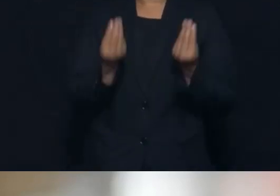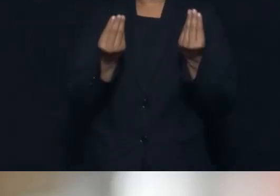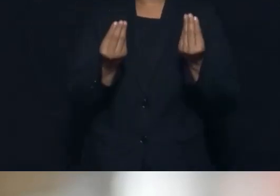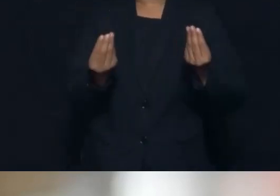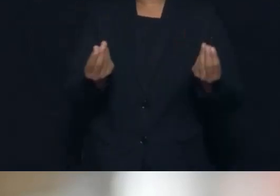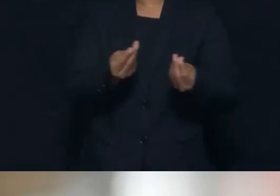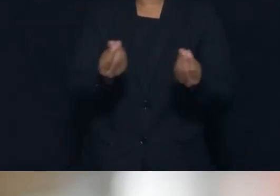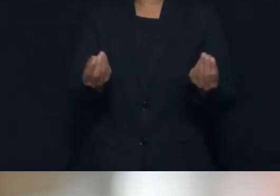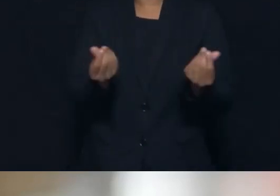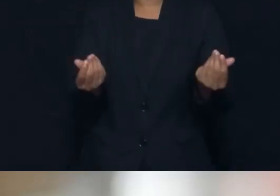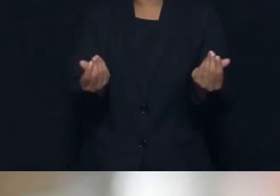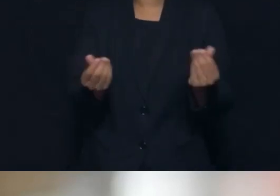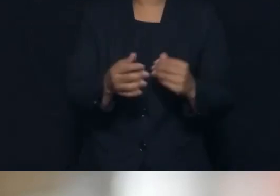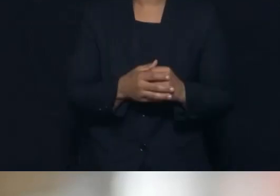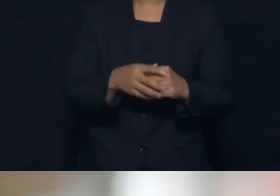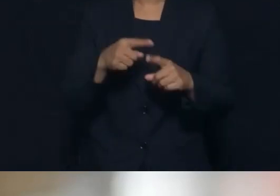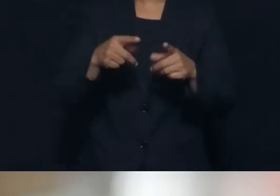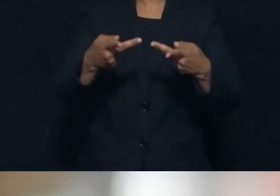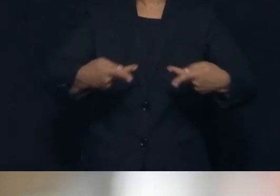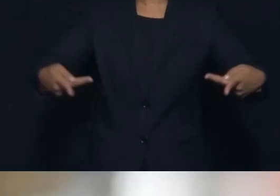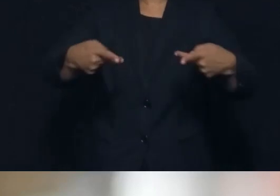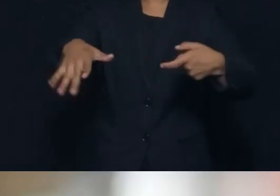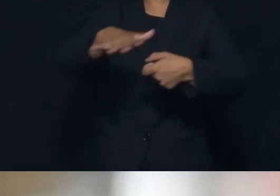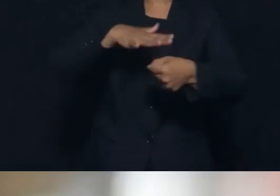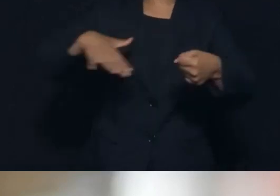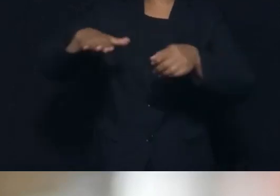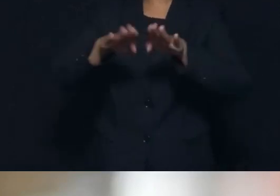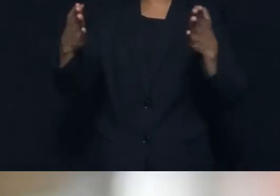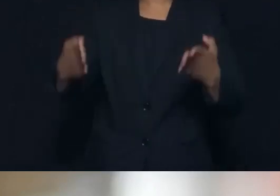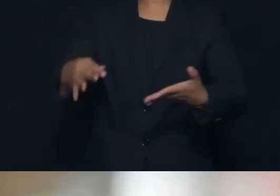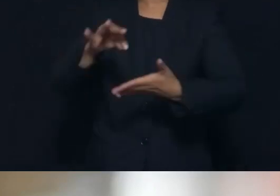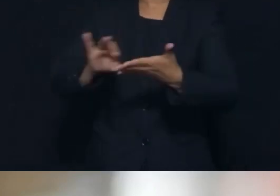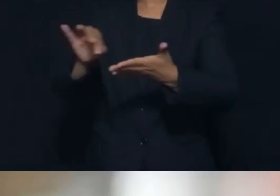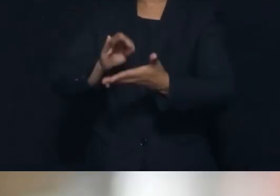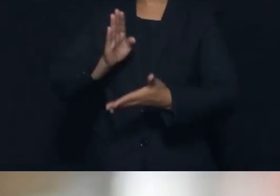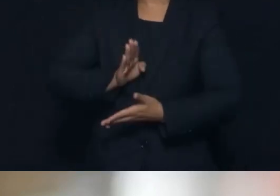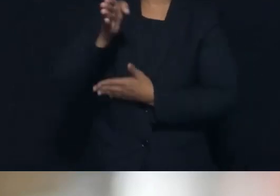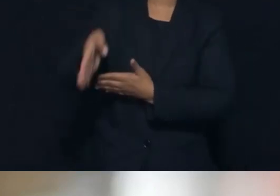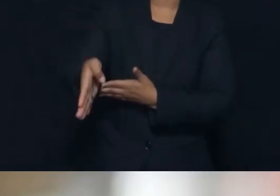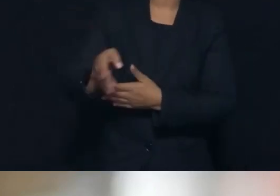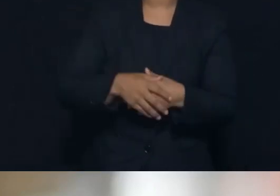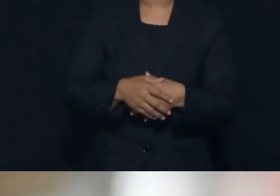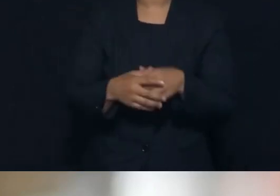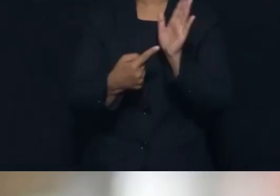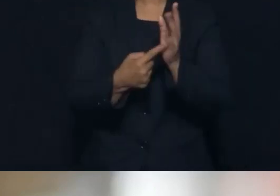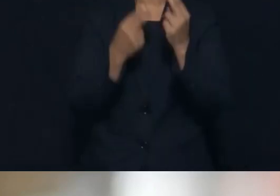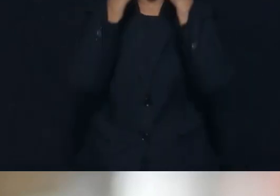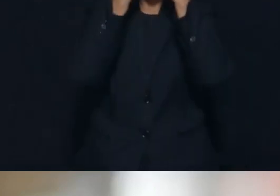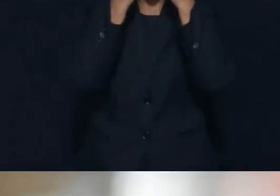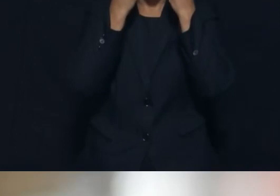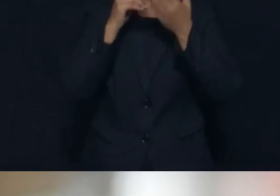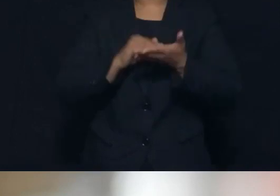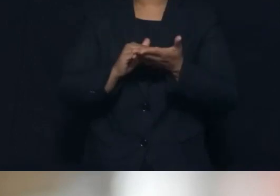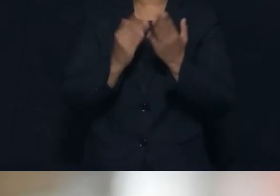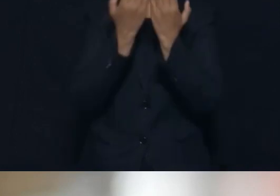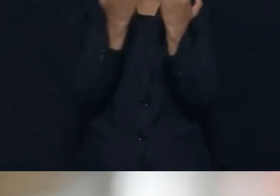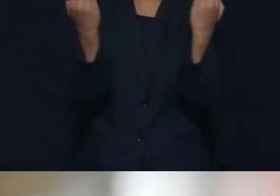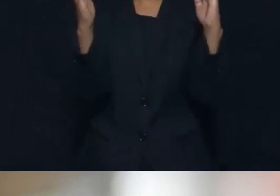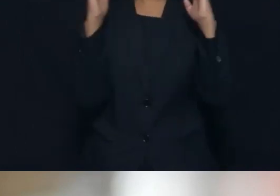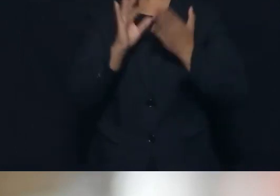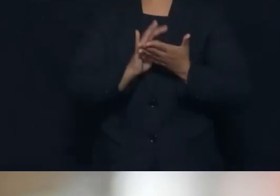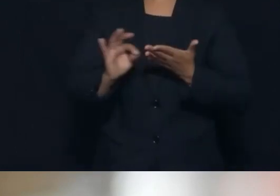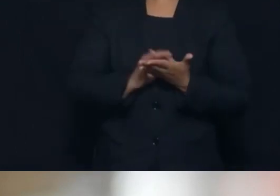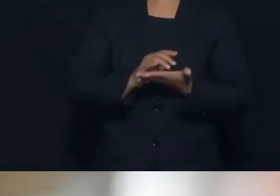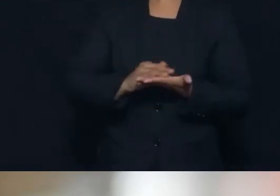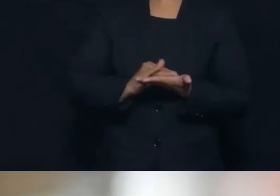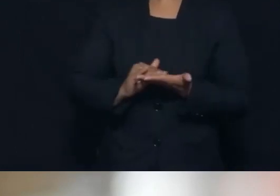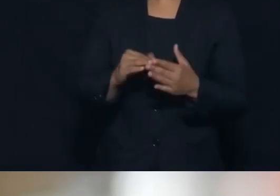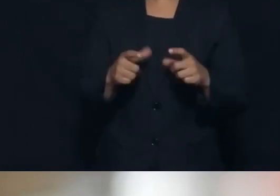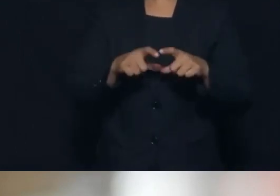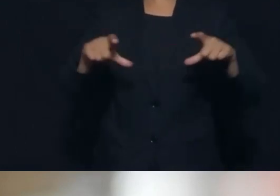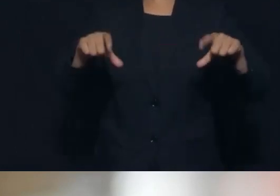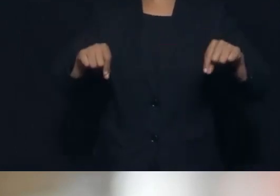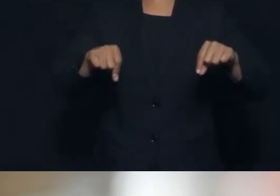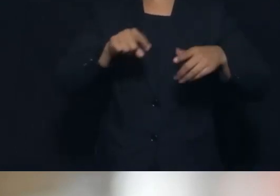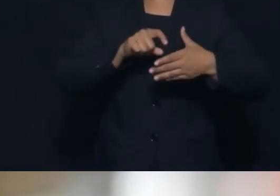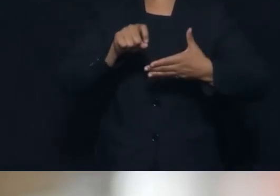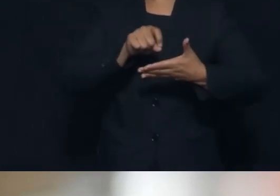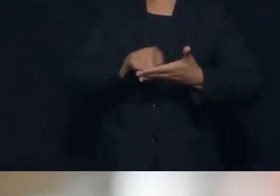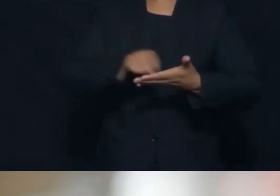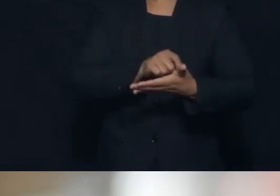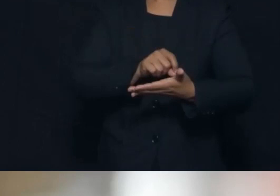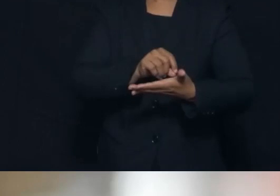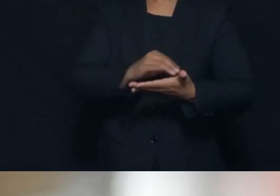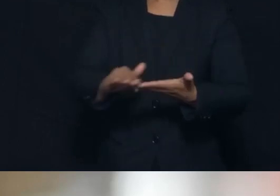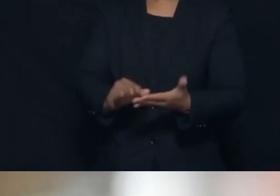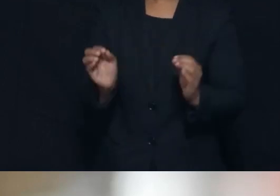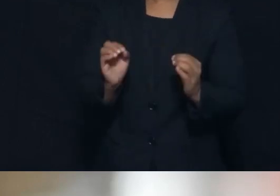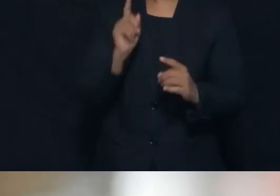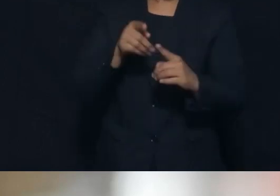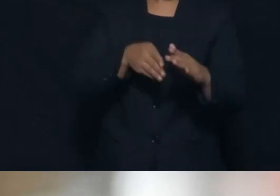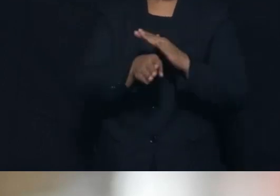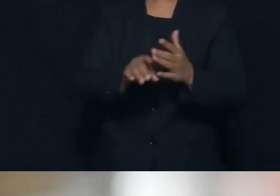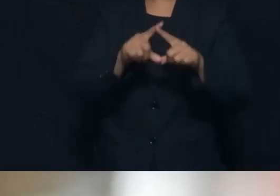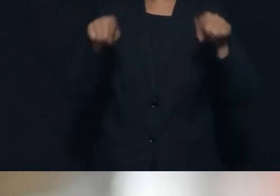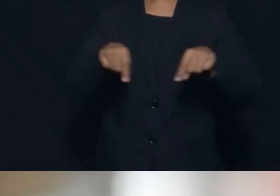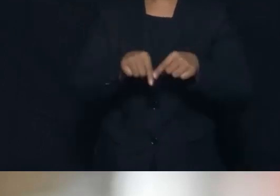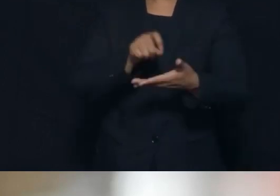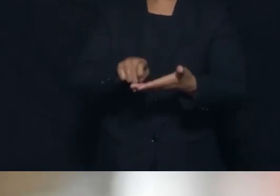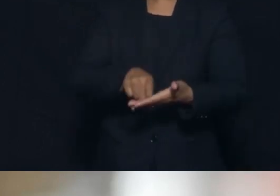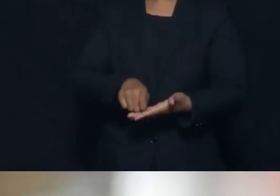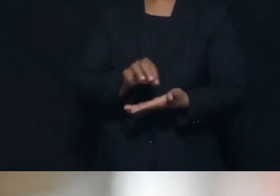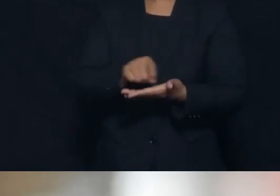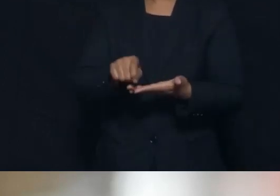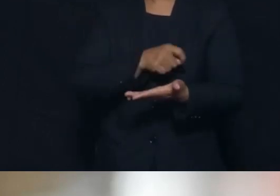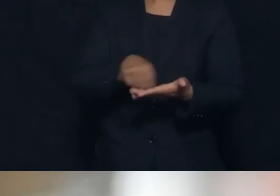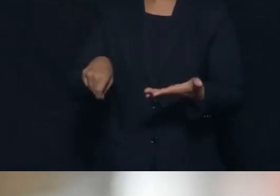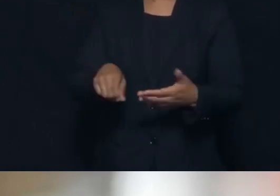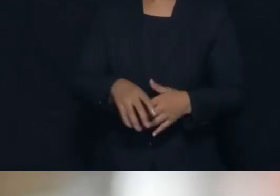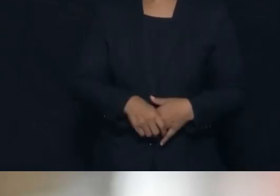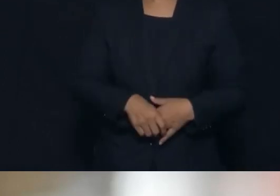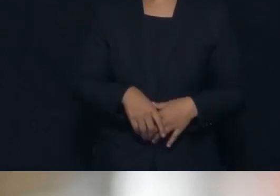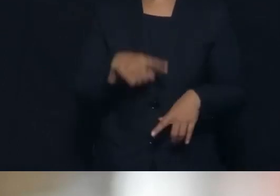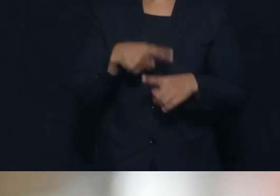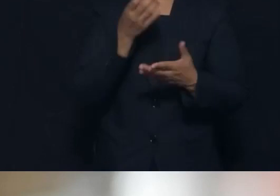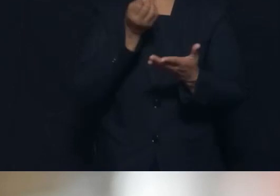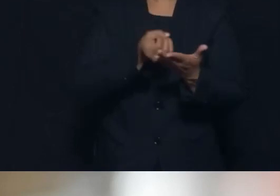The food will come to you.